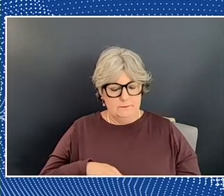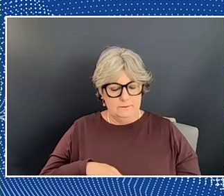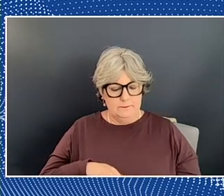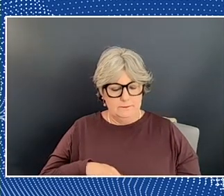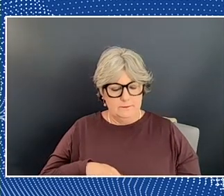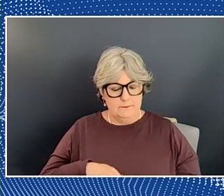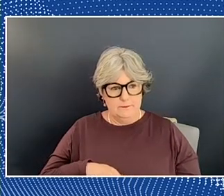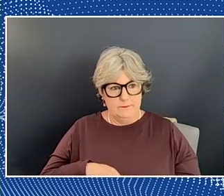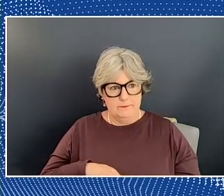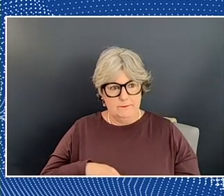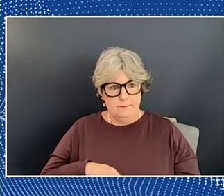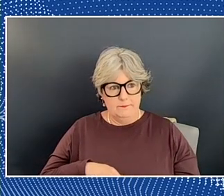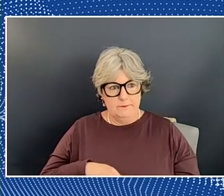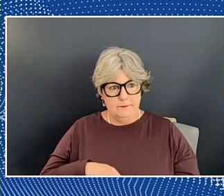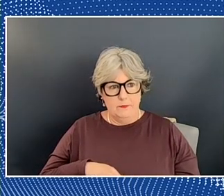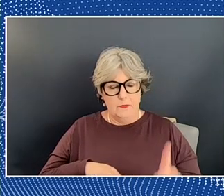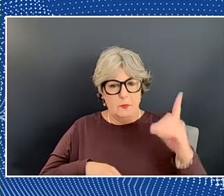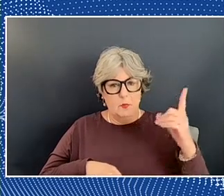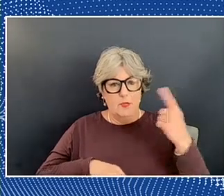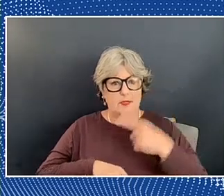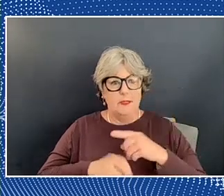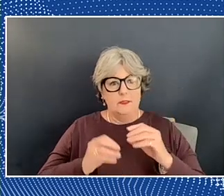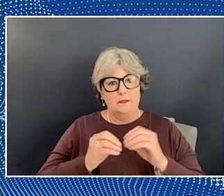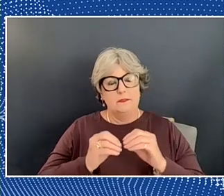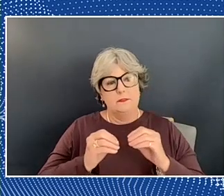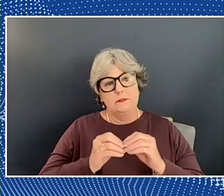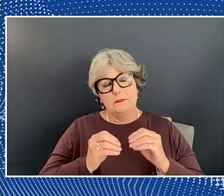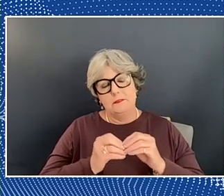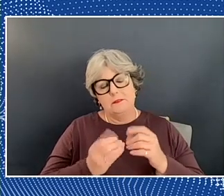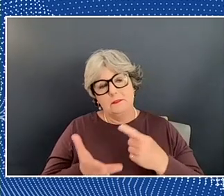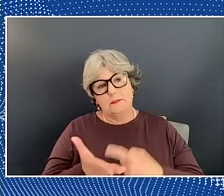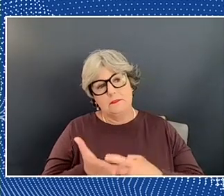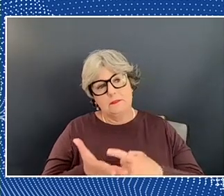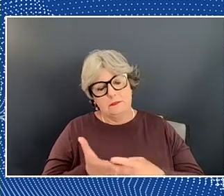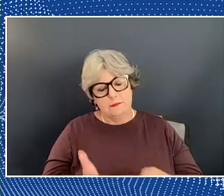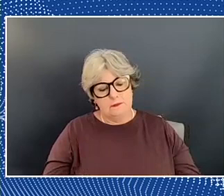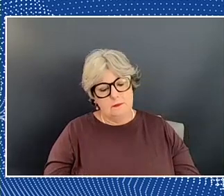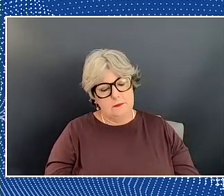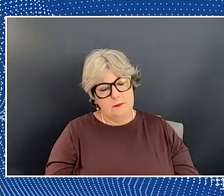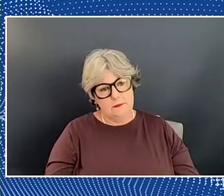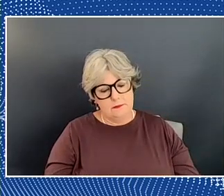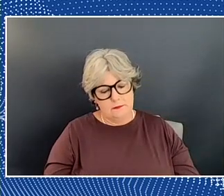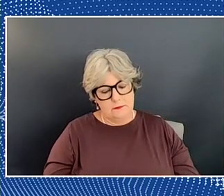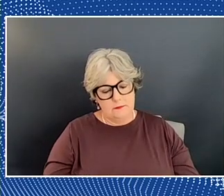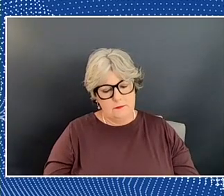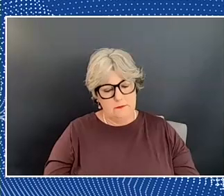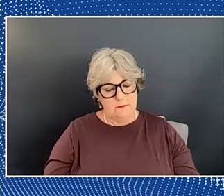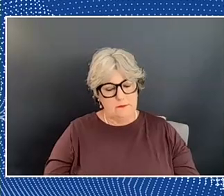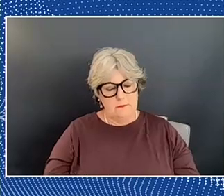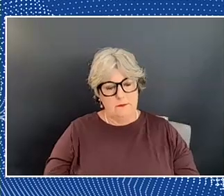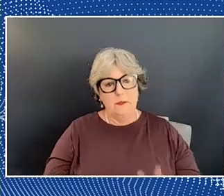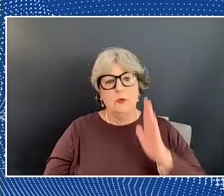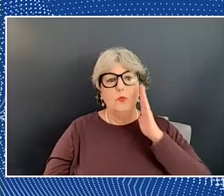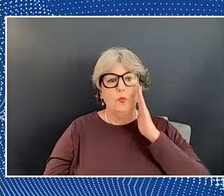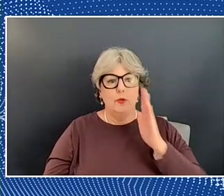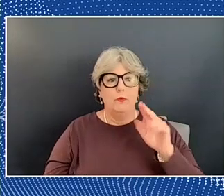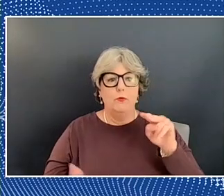have one more day here of discussion? Thank you, Scott. We will be looking at the